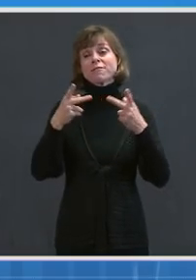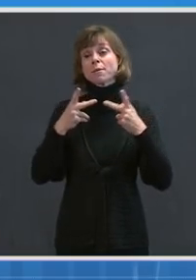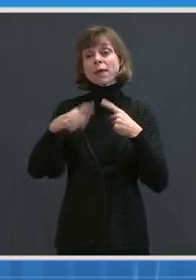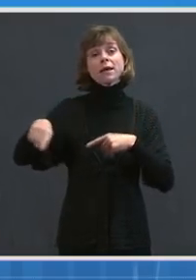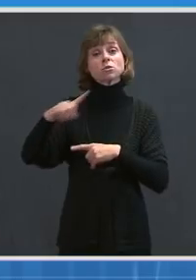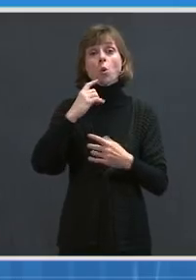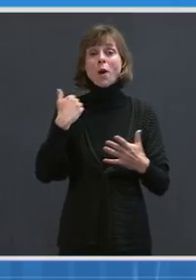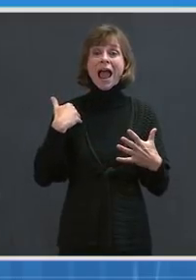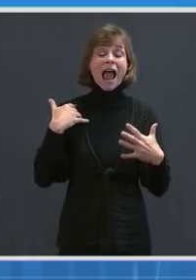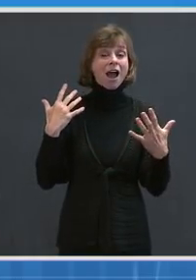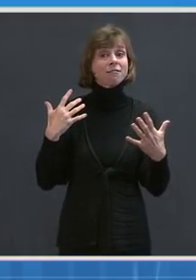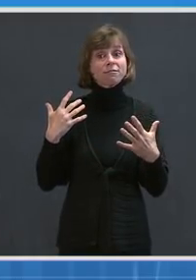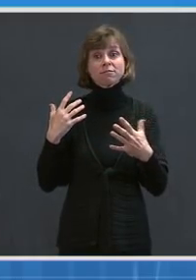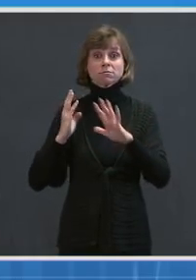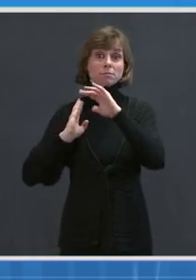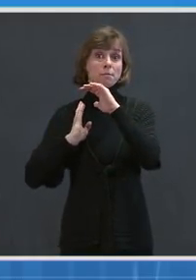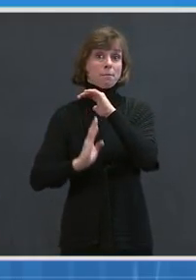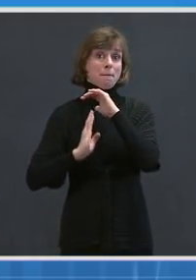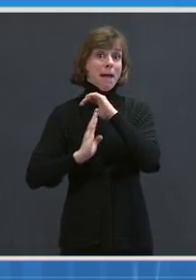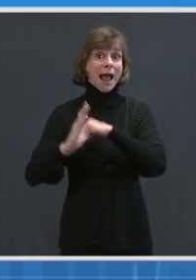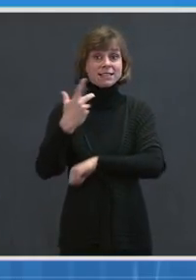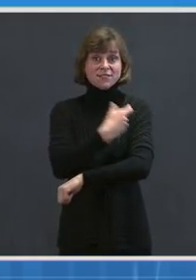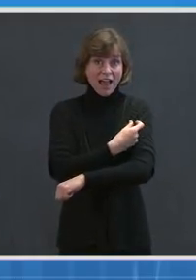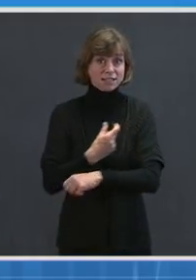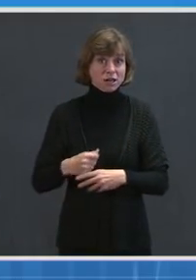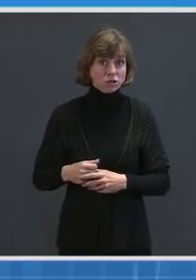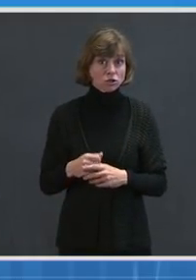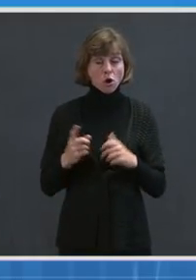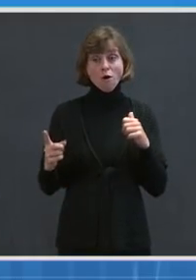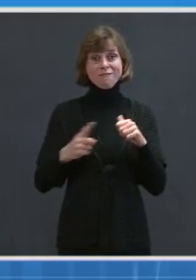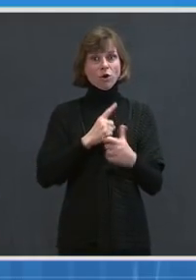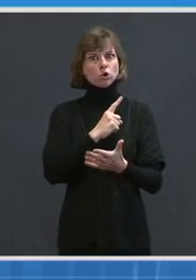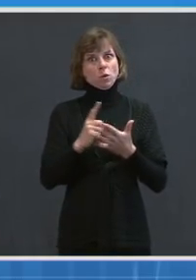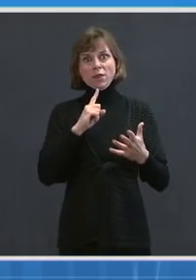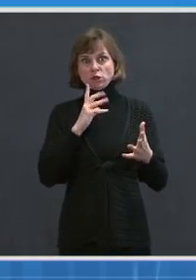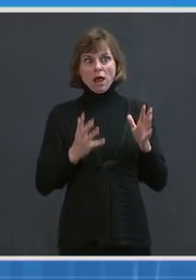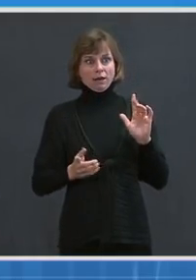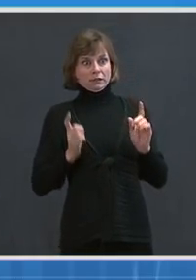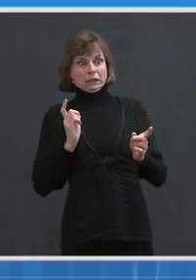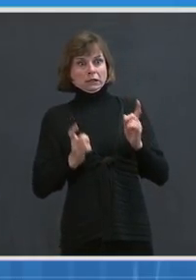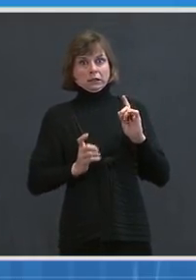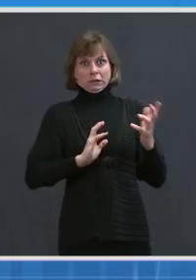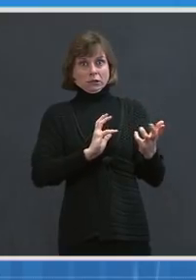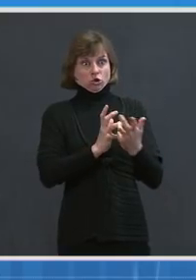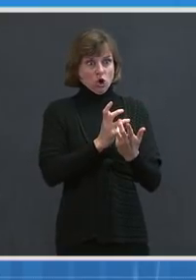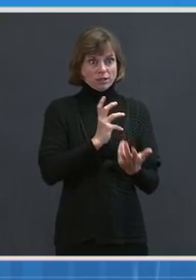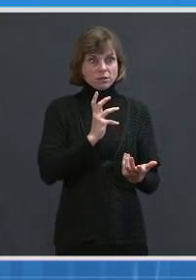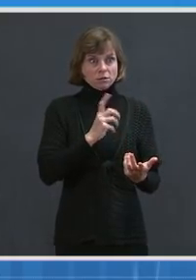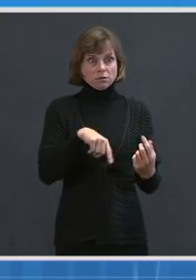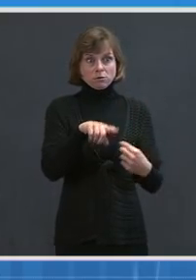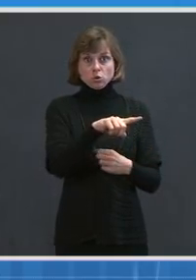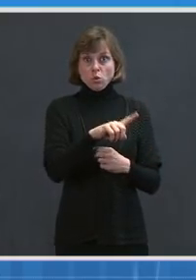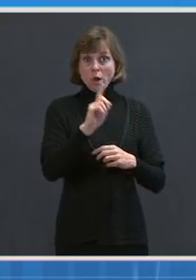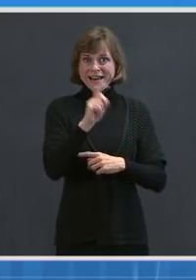the first week we really see a lot of adjusting to the needs of the local community, including how appointments are reserved,